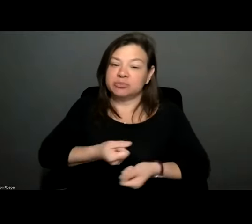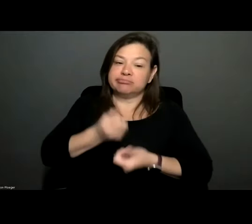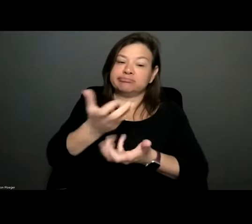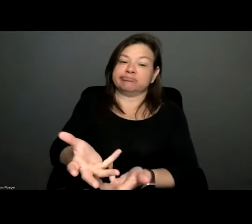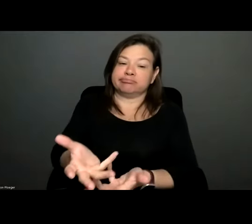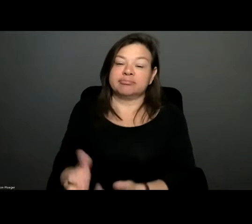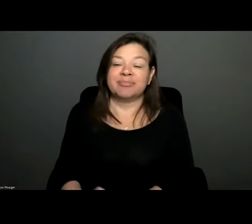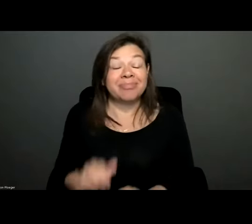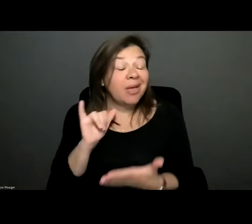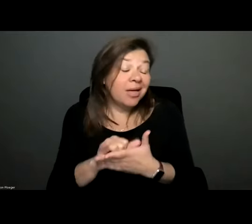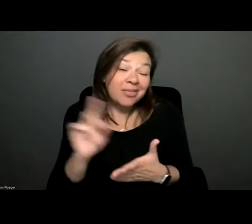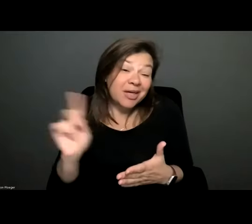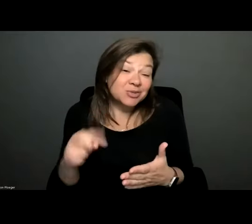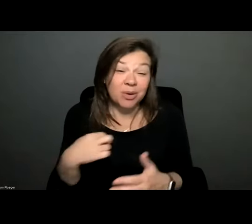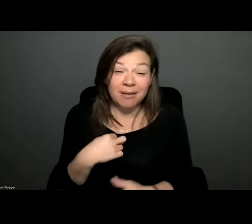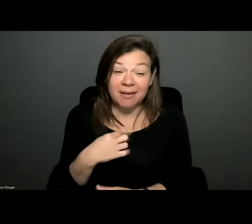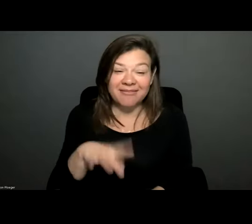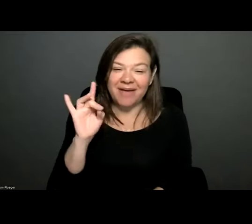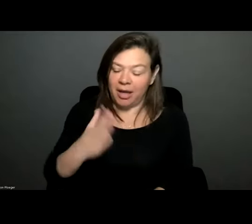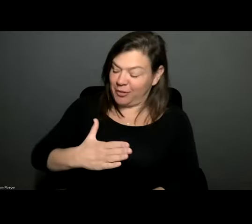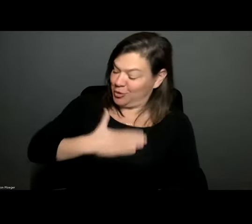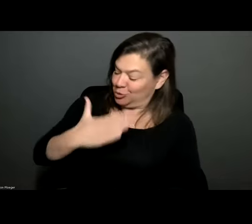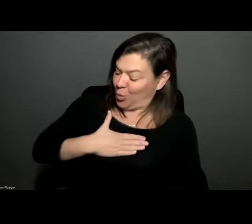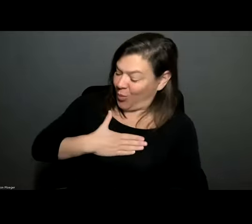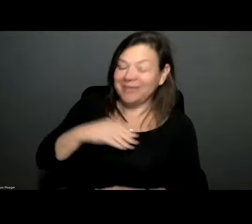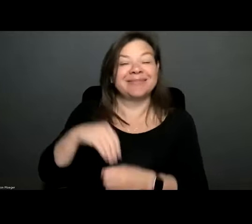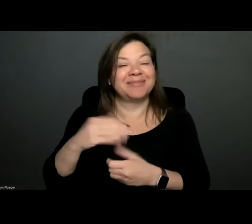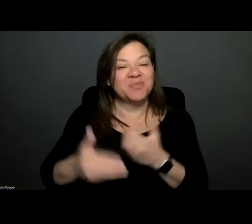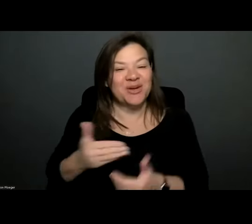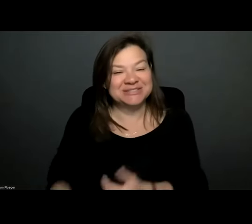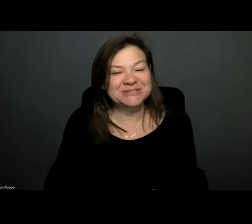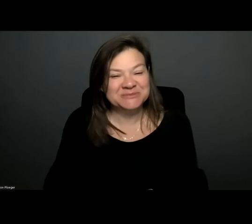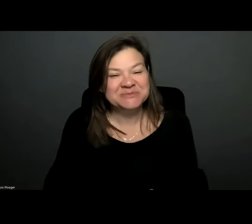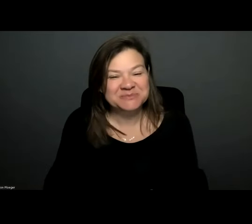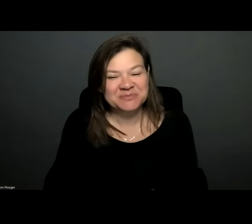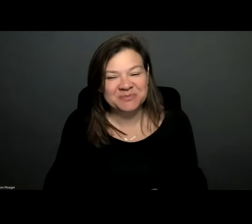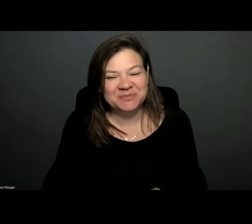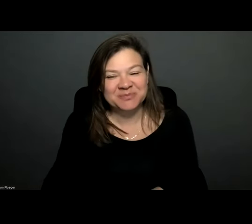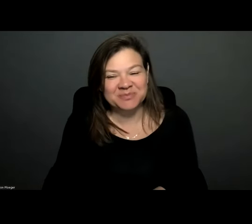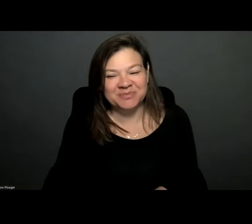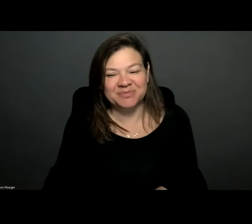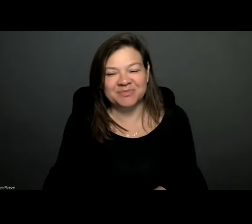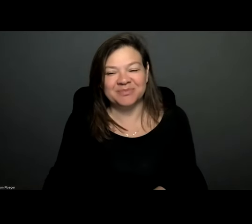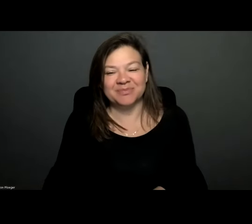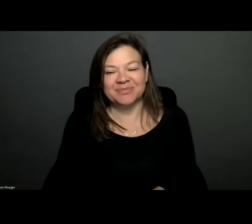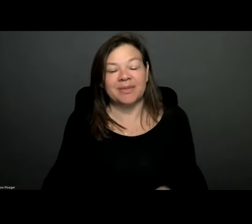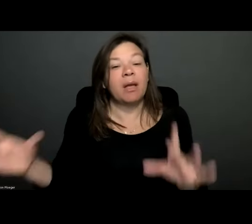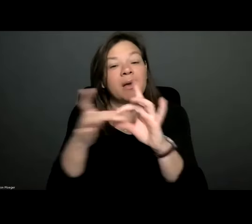And that's really where I'm finding the joy in that process right now, connecting with other musicians with disabilities,